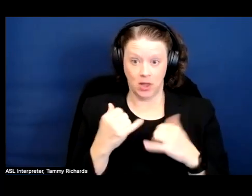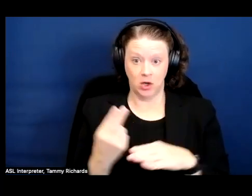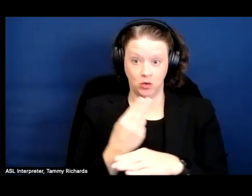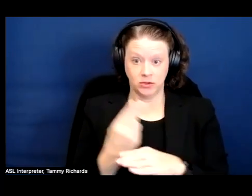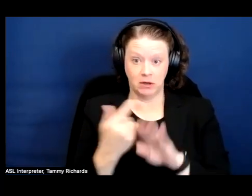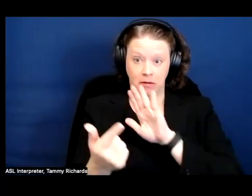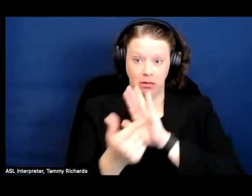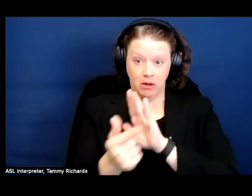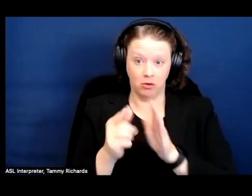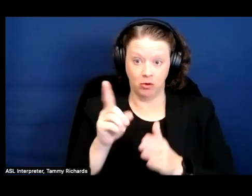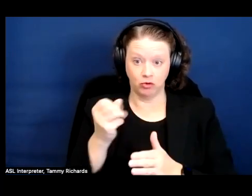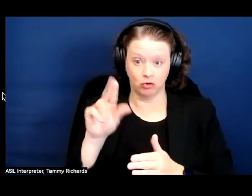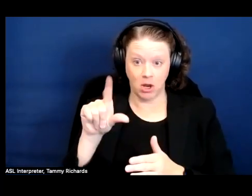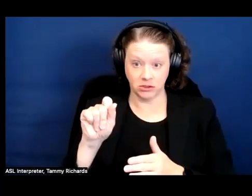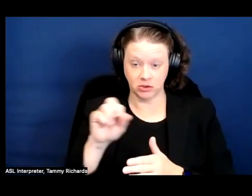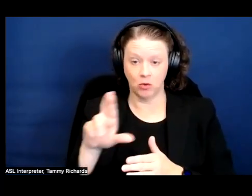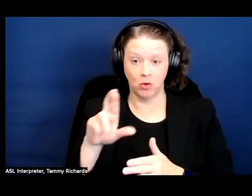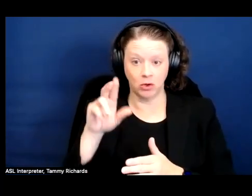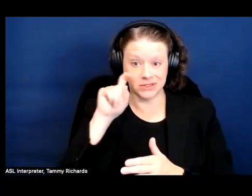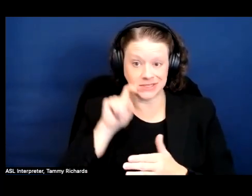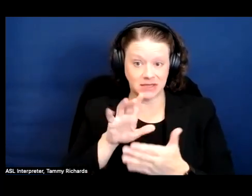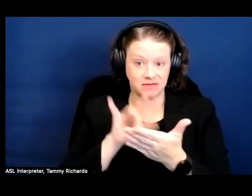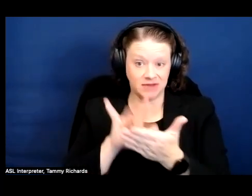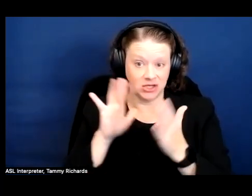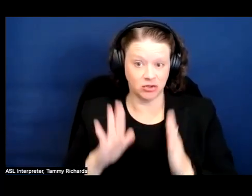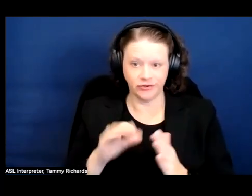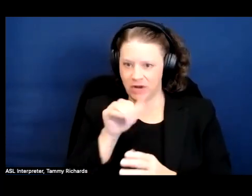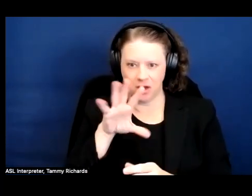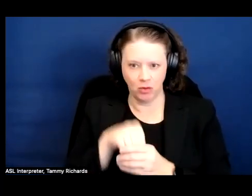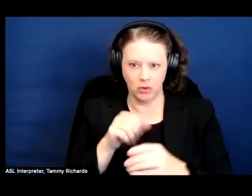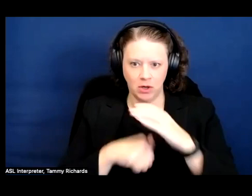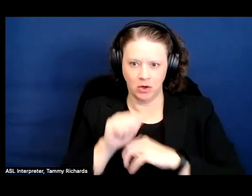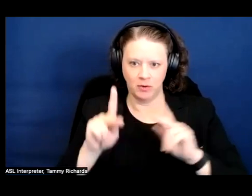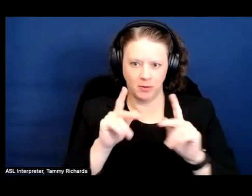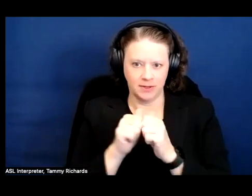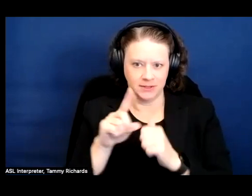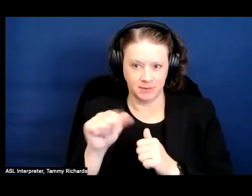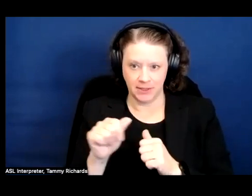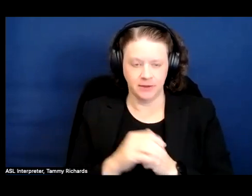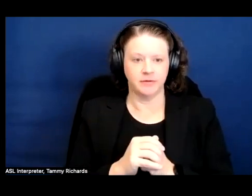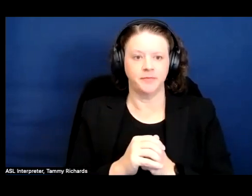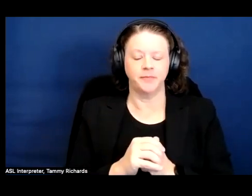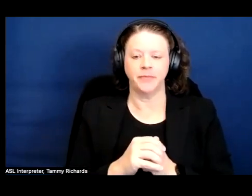They have to accept reliable disability-related information that can be provided by the person themselves,